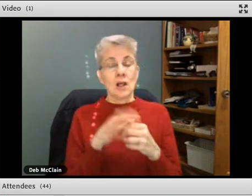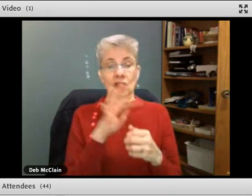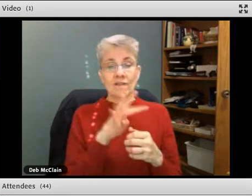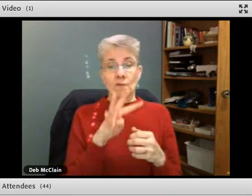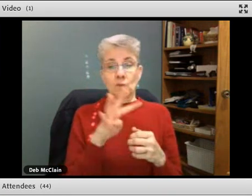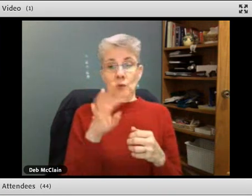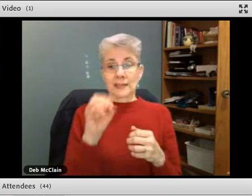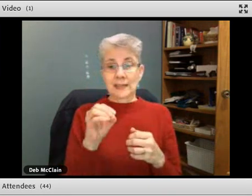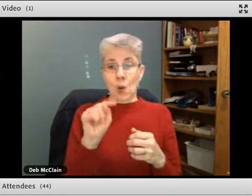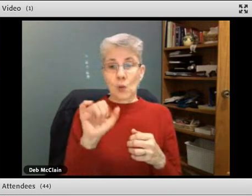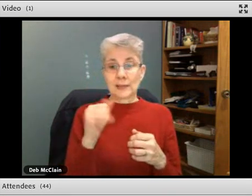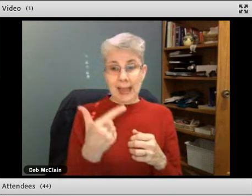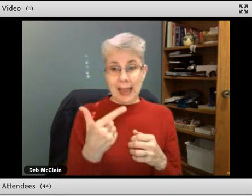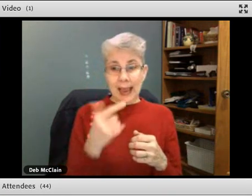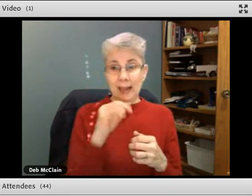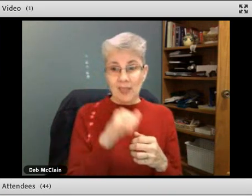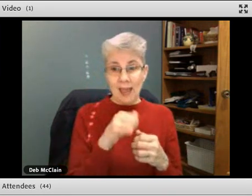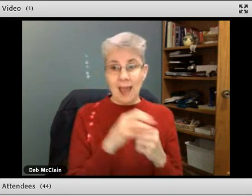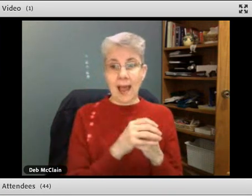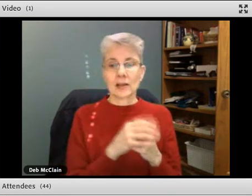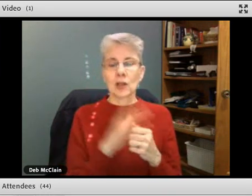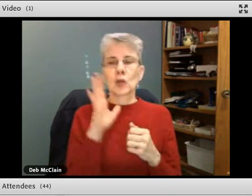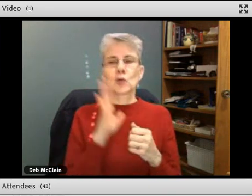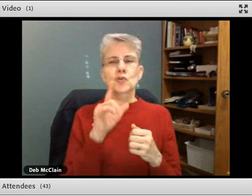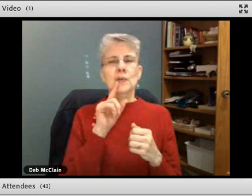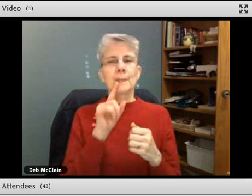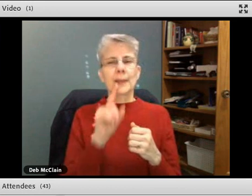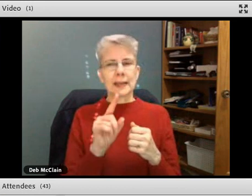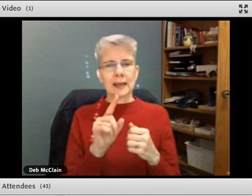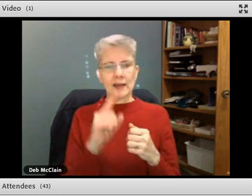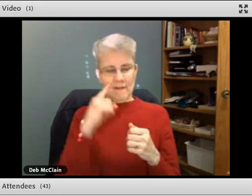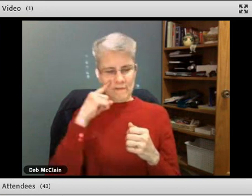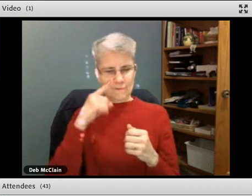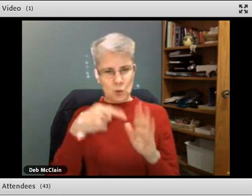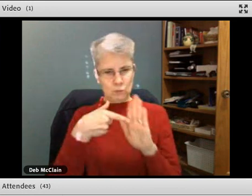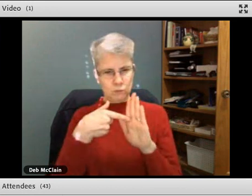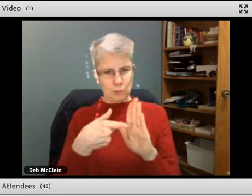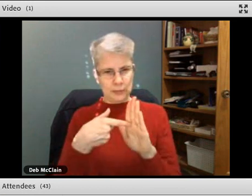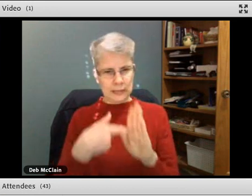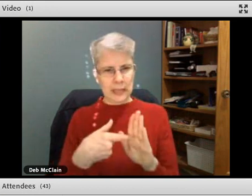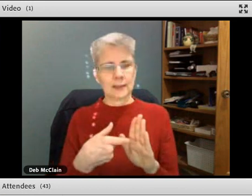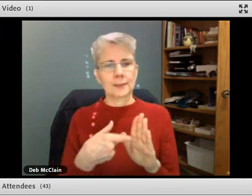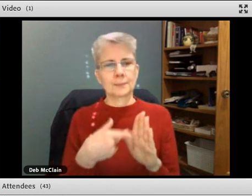to represent a series statement that appeared on the item you were cataloging